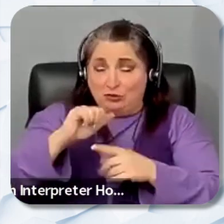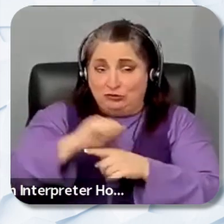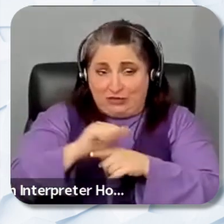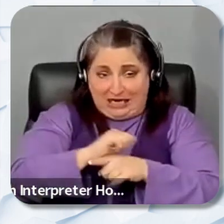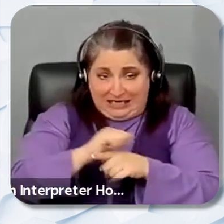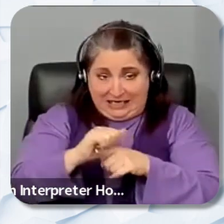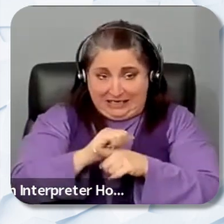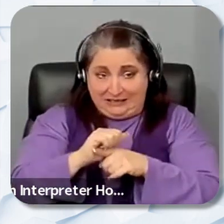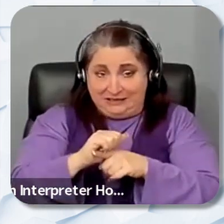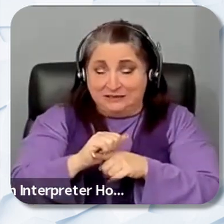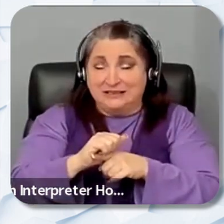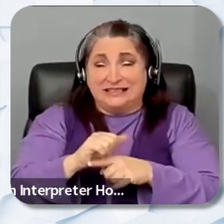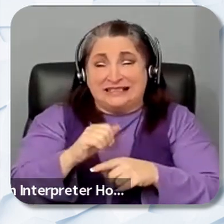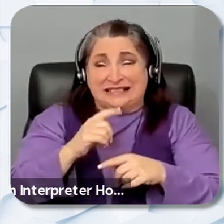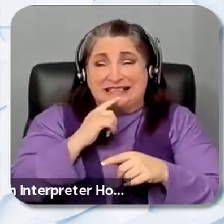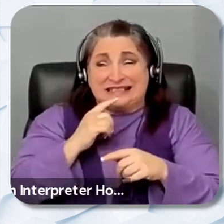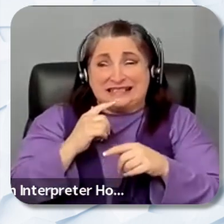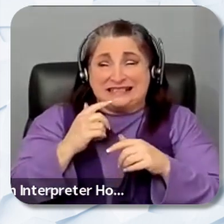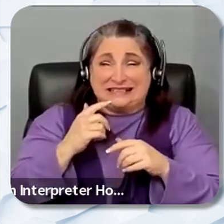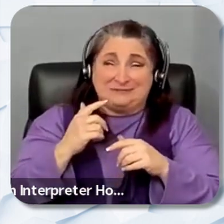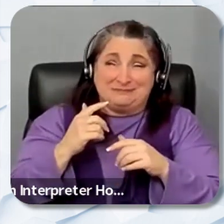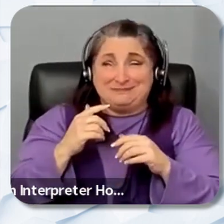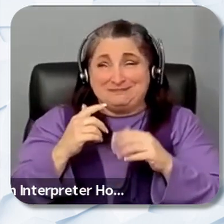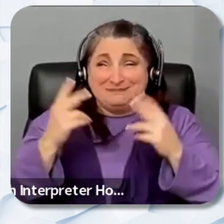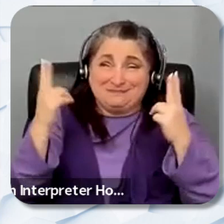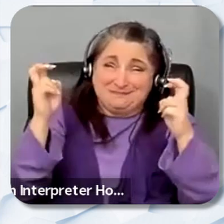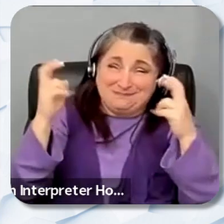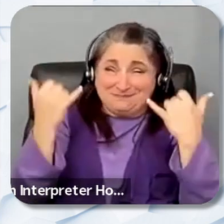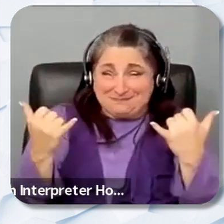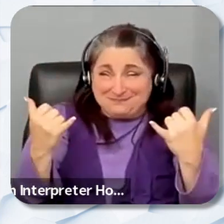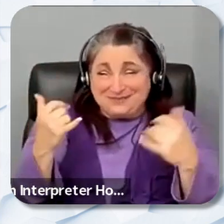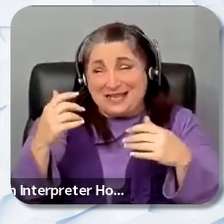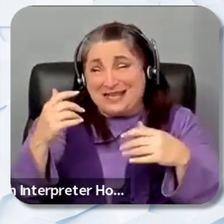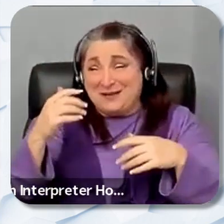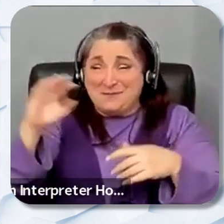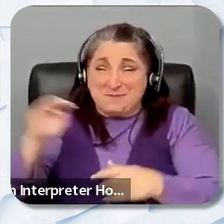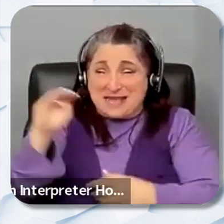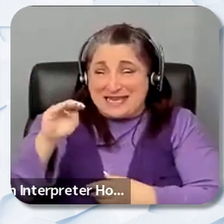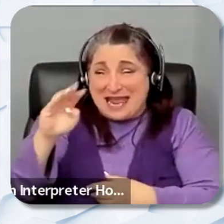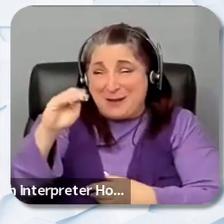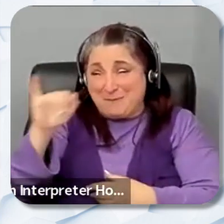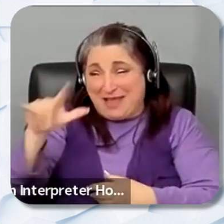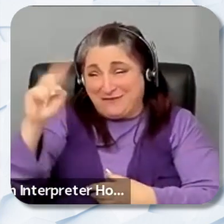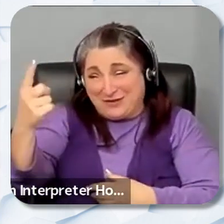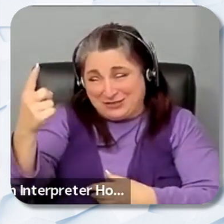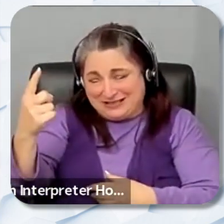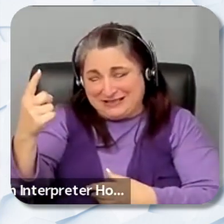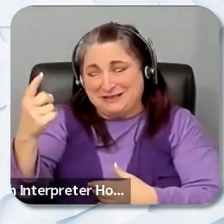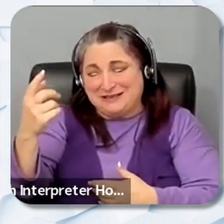is tentatively scheduled for Monday, May 1st. This date may change, and CDE will make sure